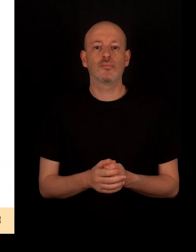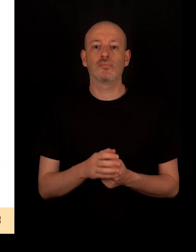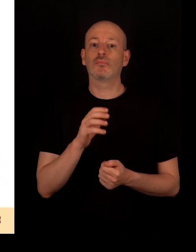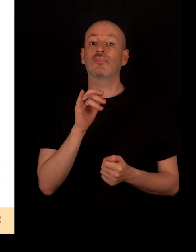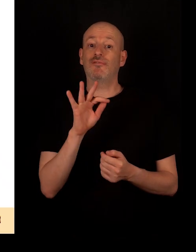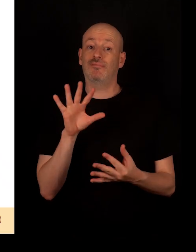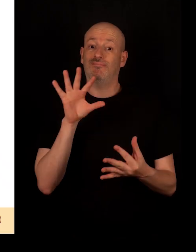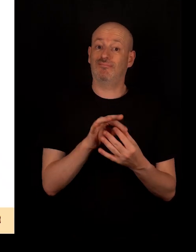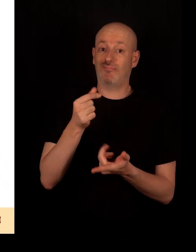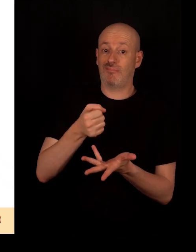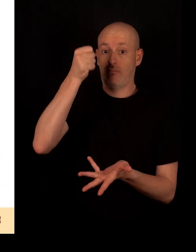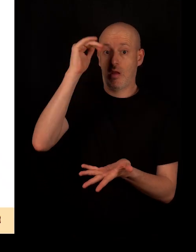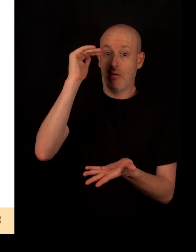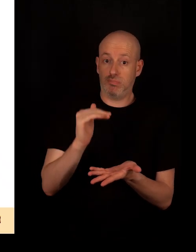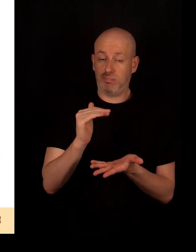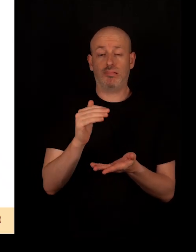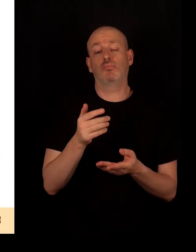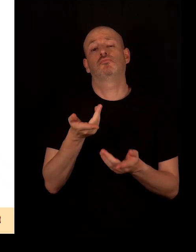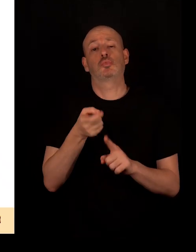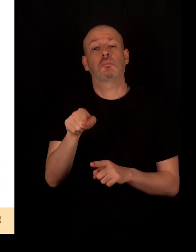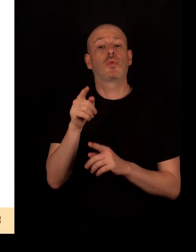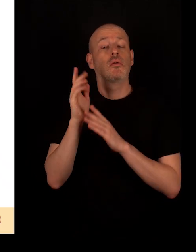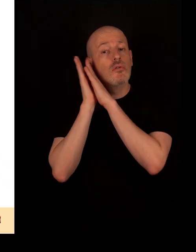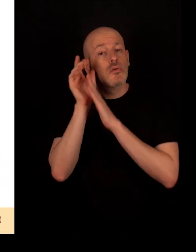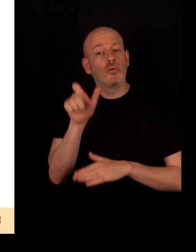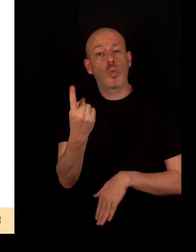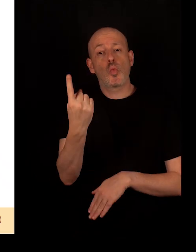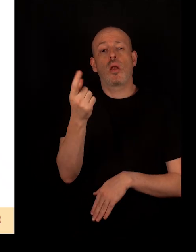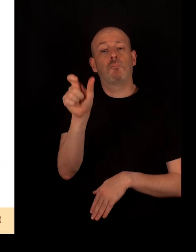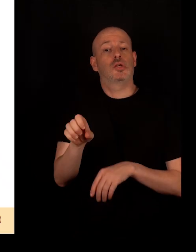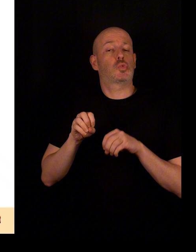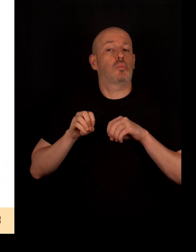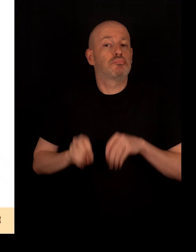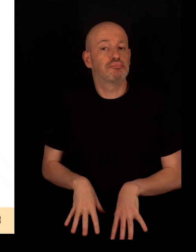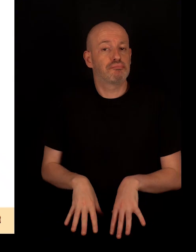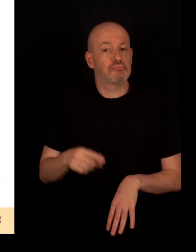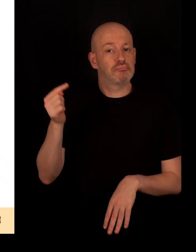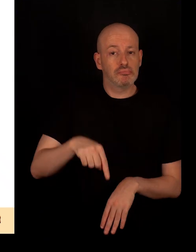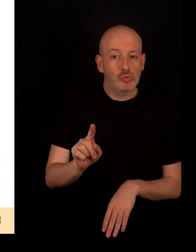What comes with grant reduction is, if a resident drops out,